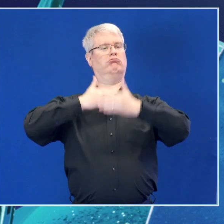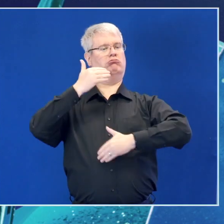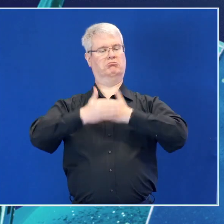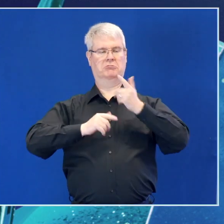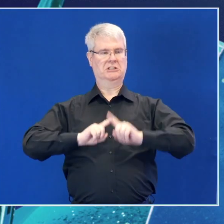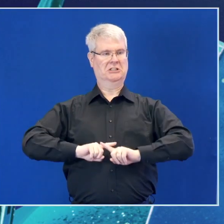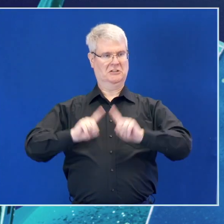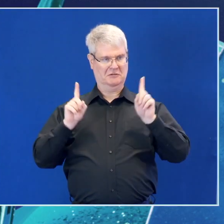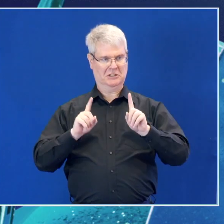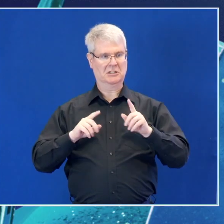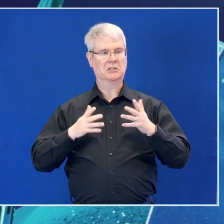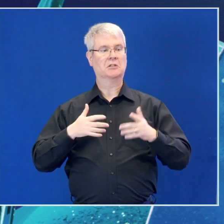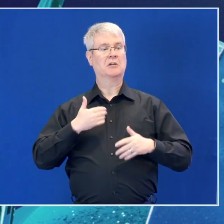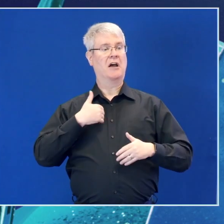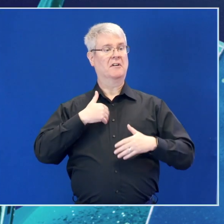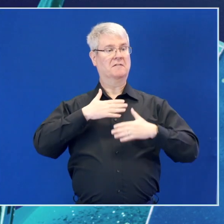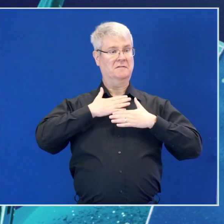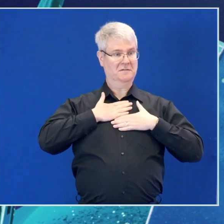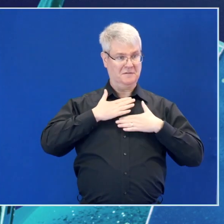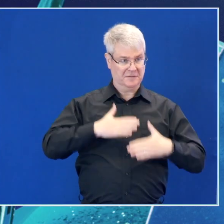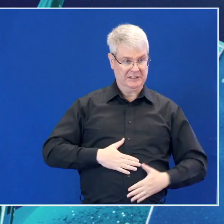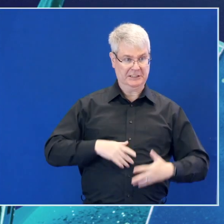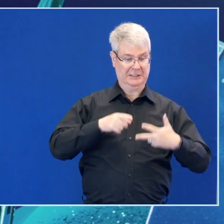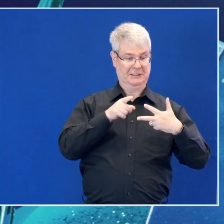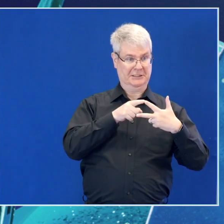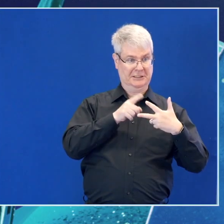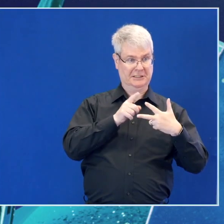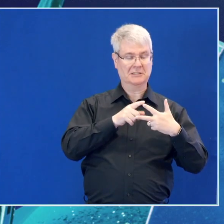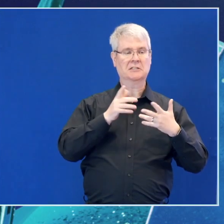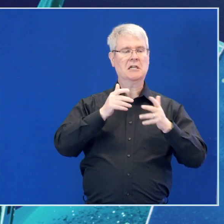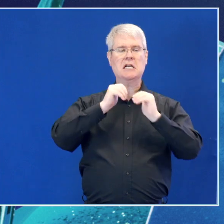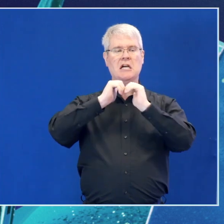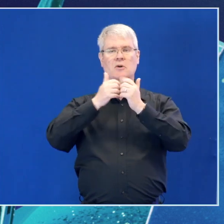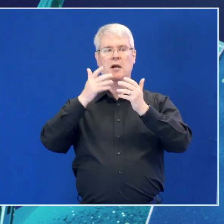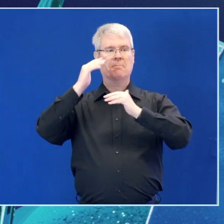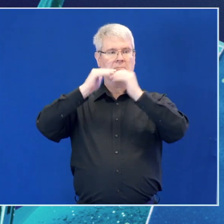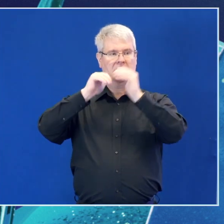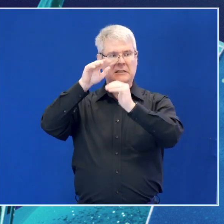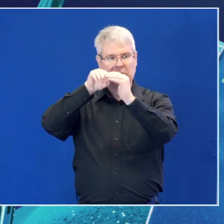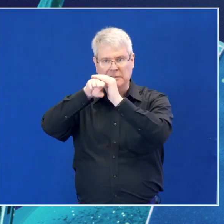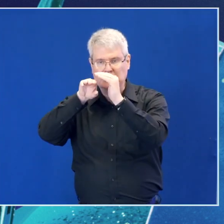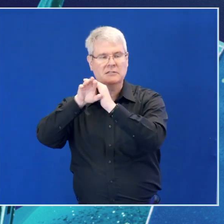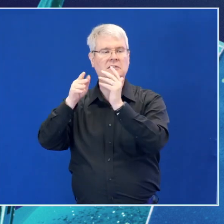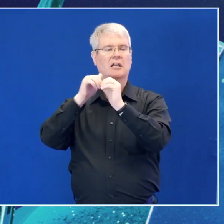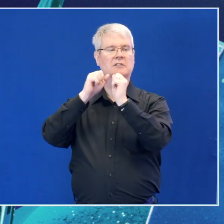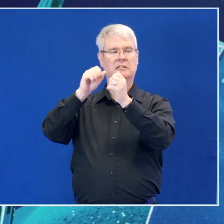This is your building spaces. This is how you design your spaces